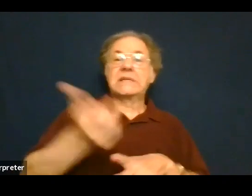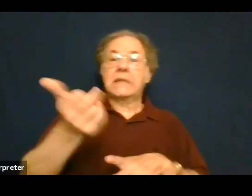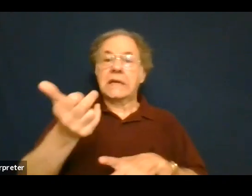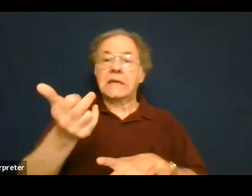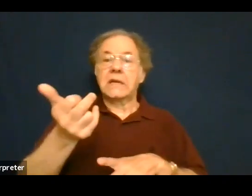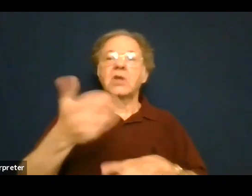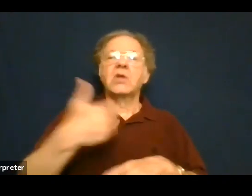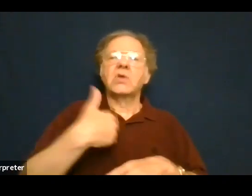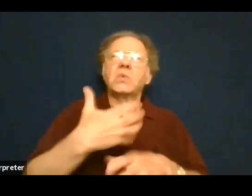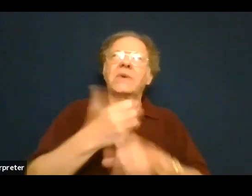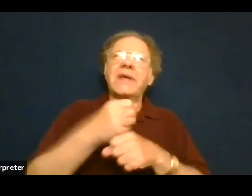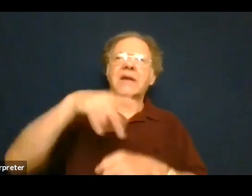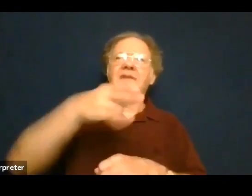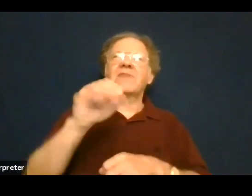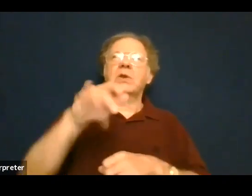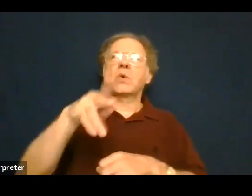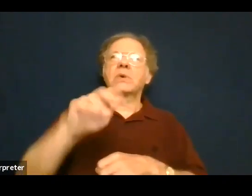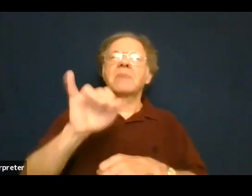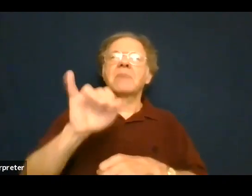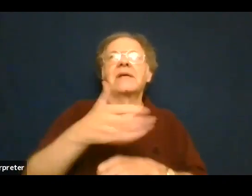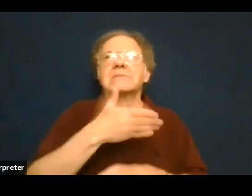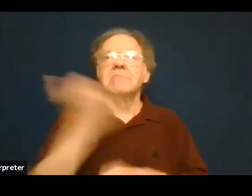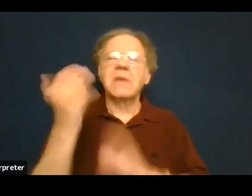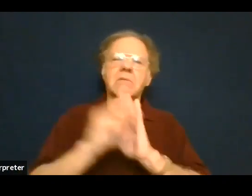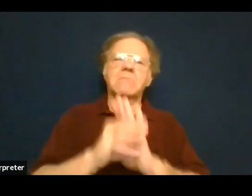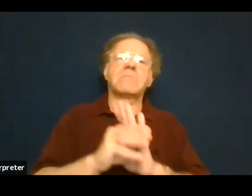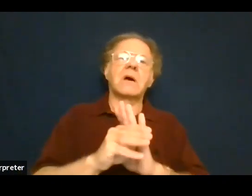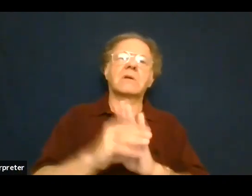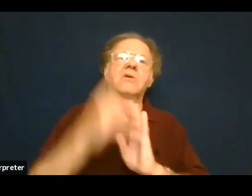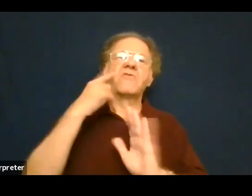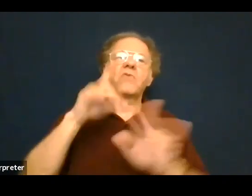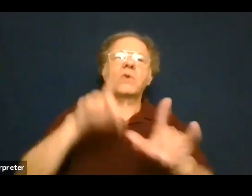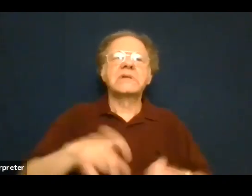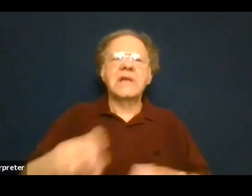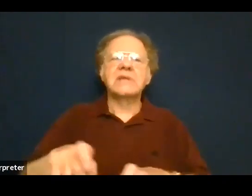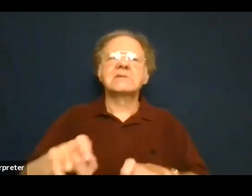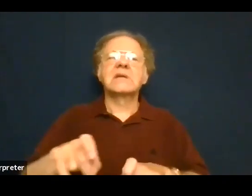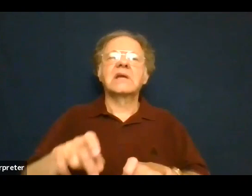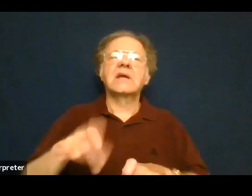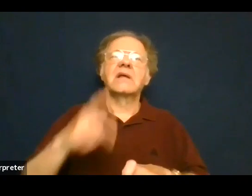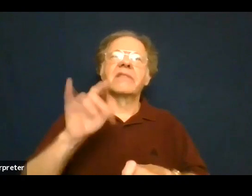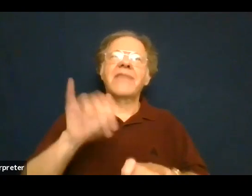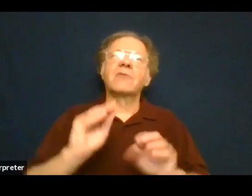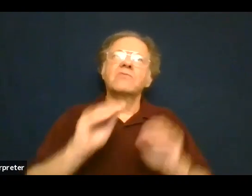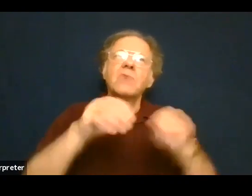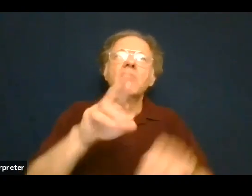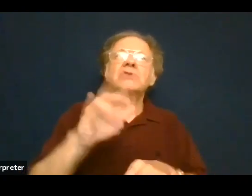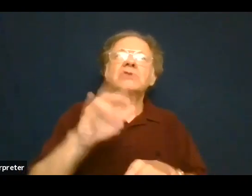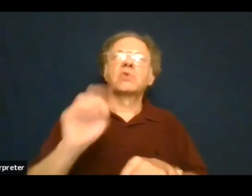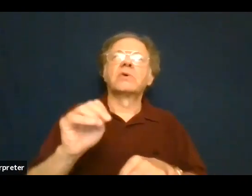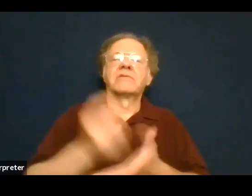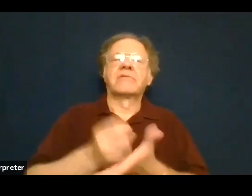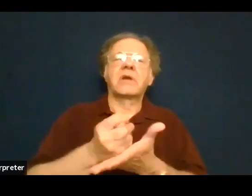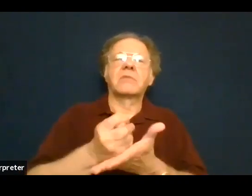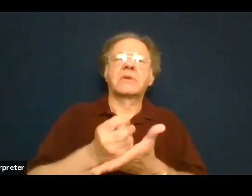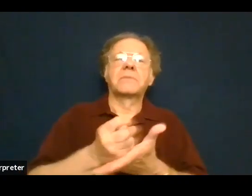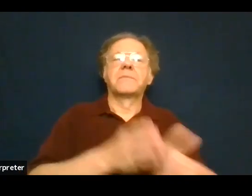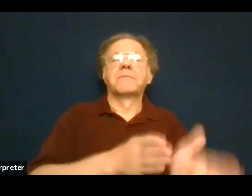And that's a better model for testing restorative therapy. Now, on the flip side, the therapy in human